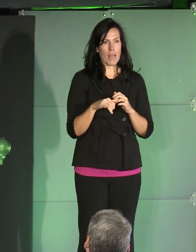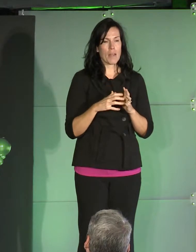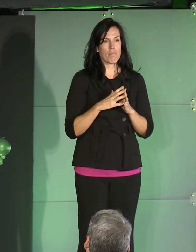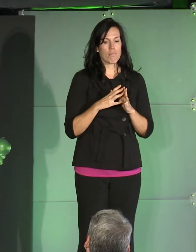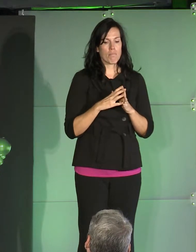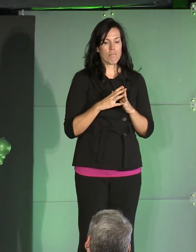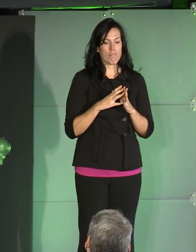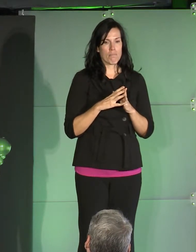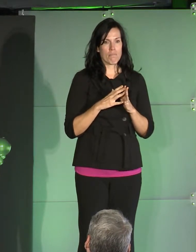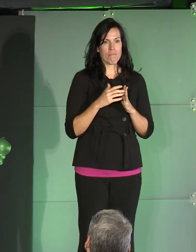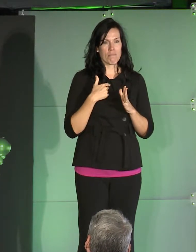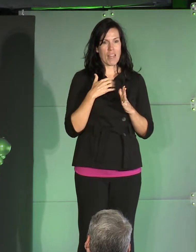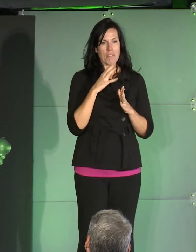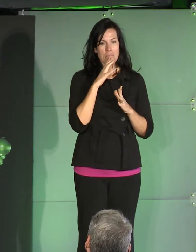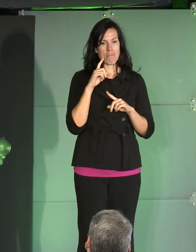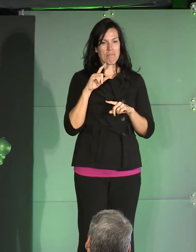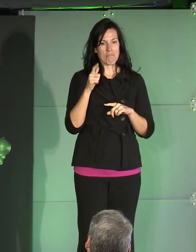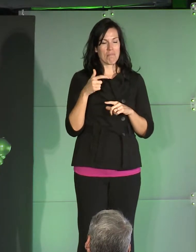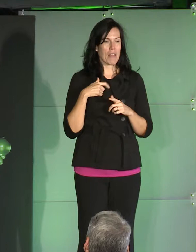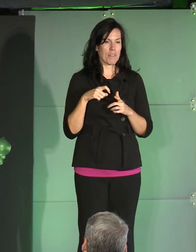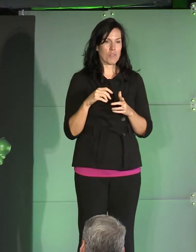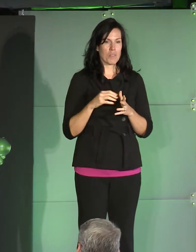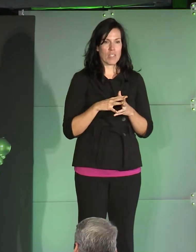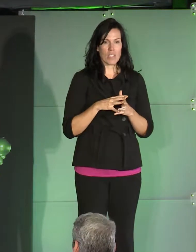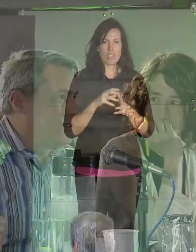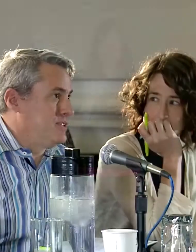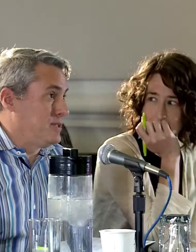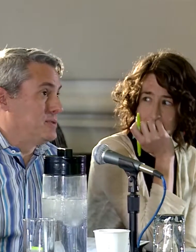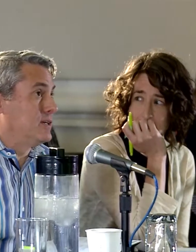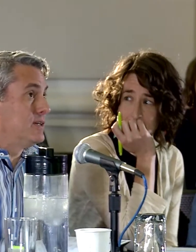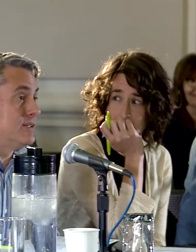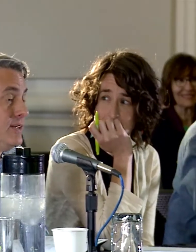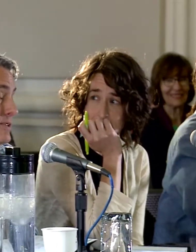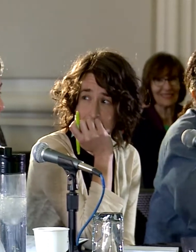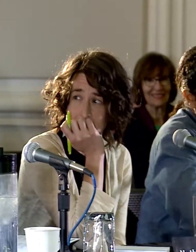I think I'll have to get back to you on that one. This seems like it's going to be fairly capital